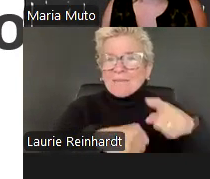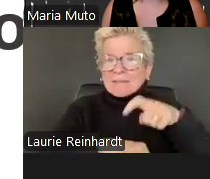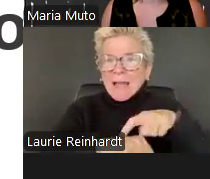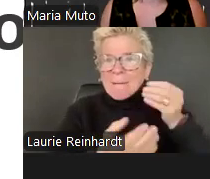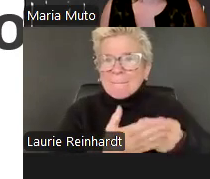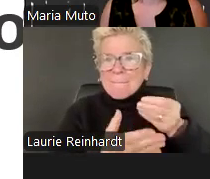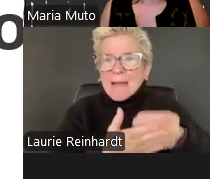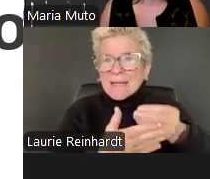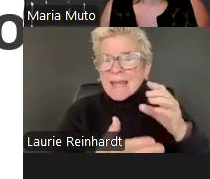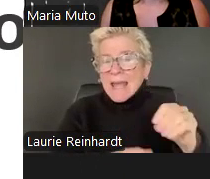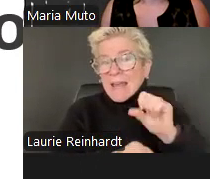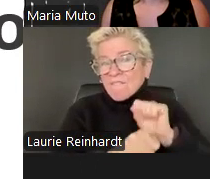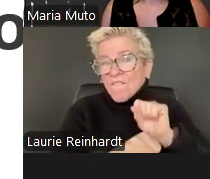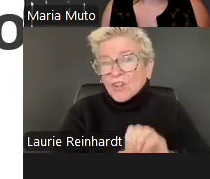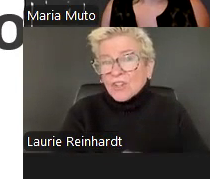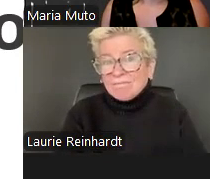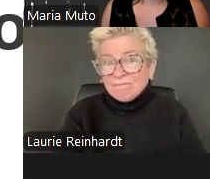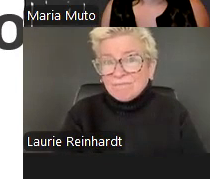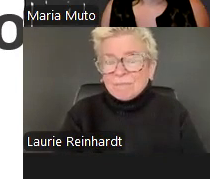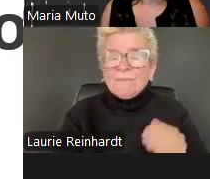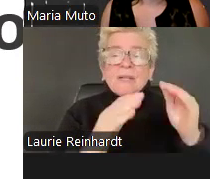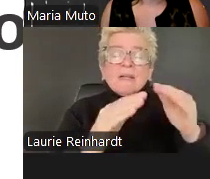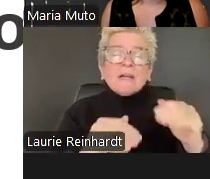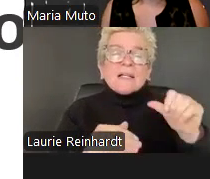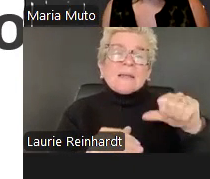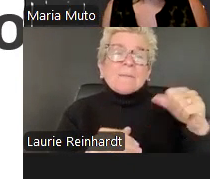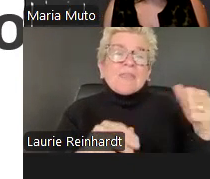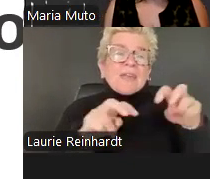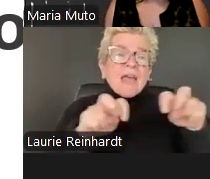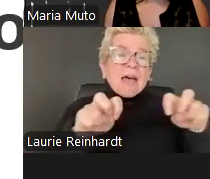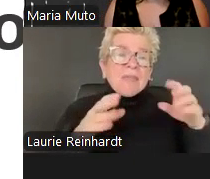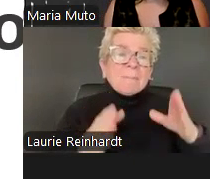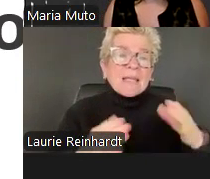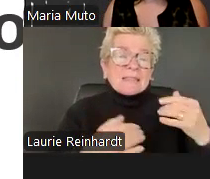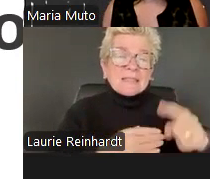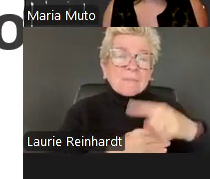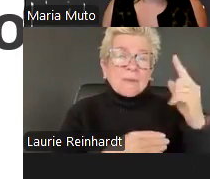effort, some of the other panelists today will be speaking about how flexibility and